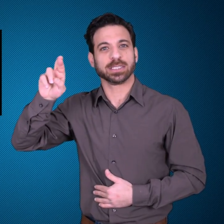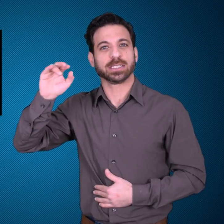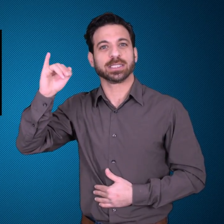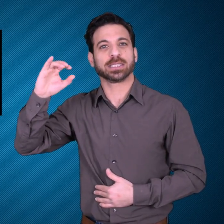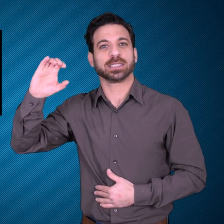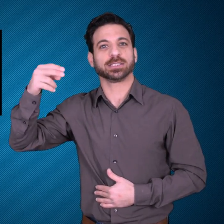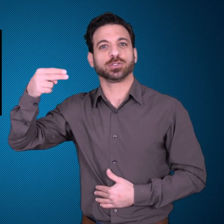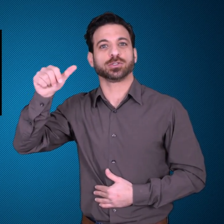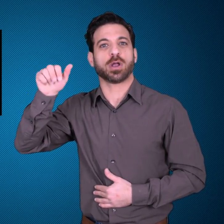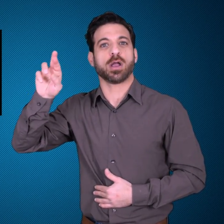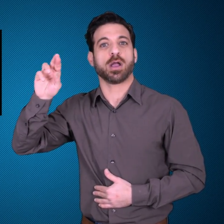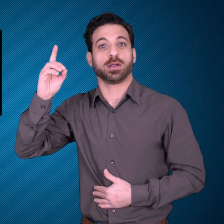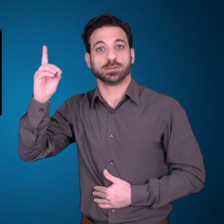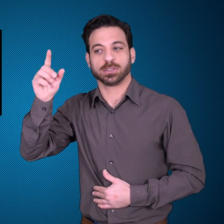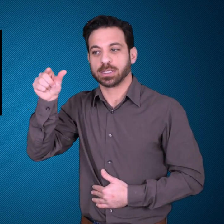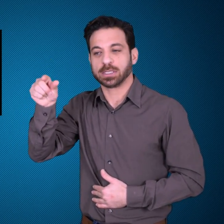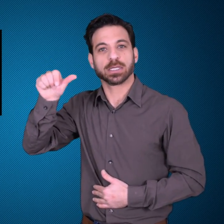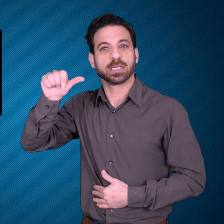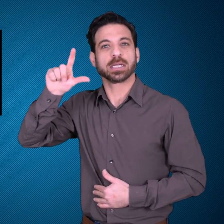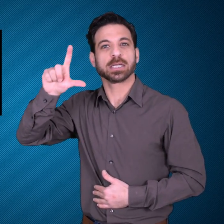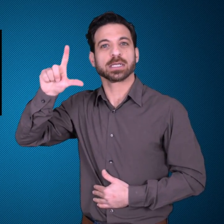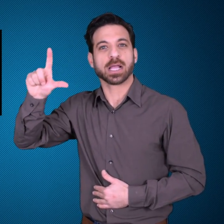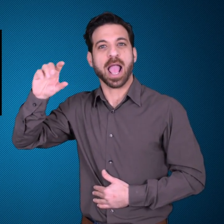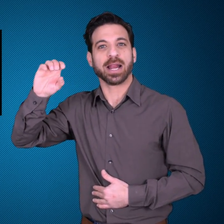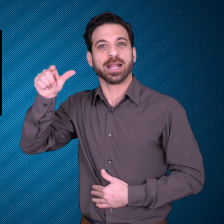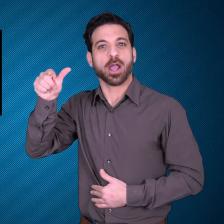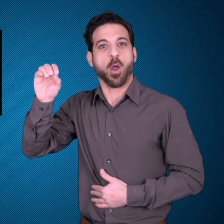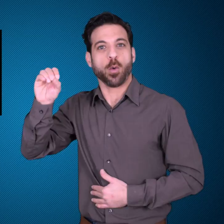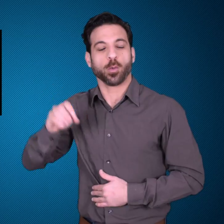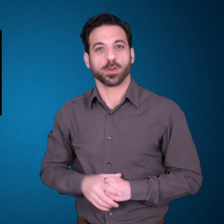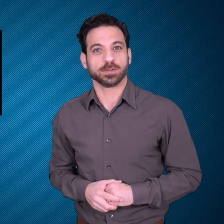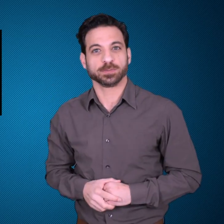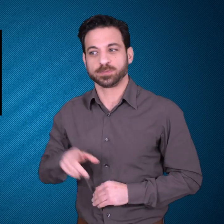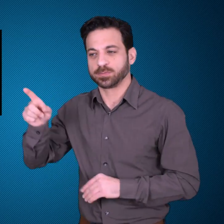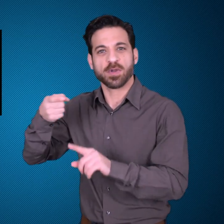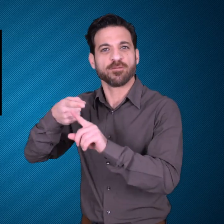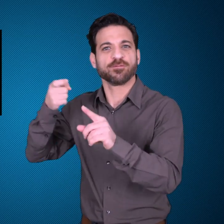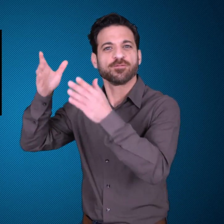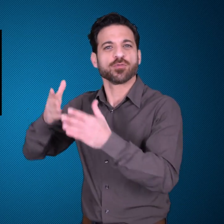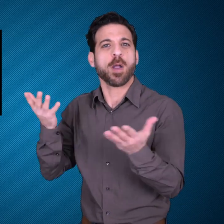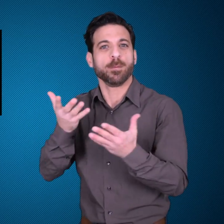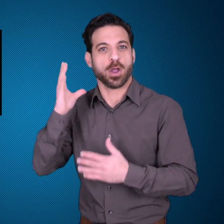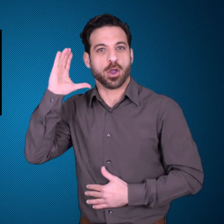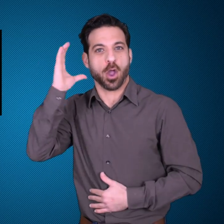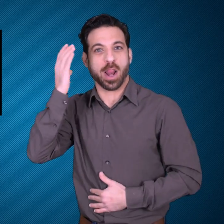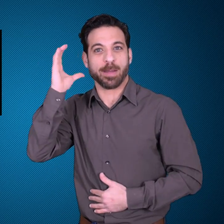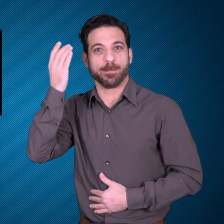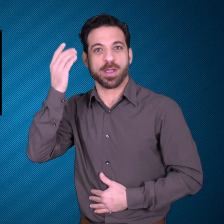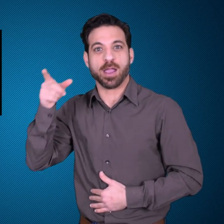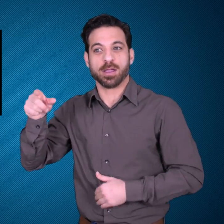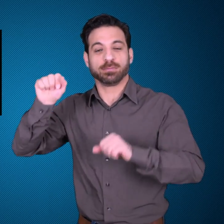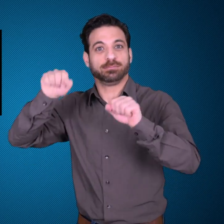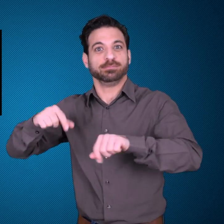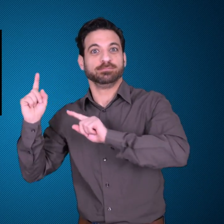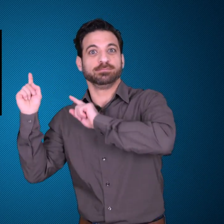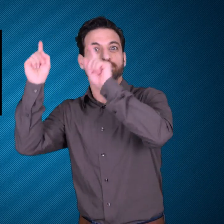Colombian football fan was able to experience Barcelona's 6-1 win over Girona